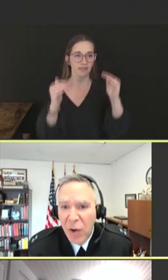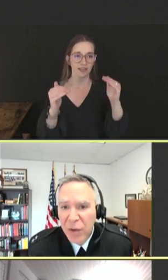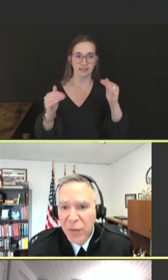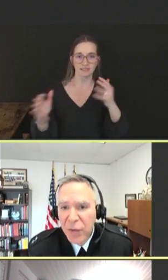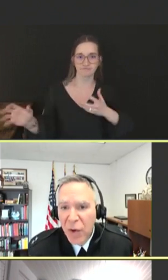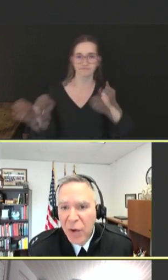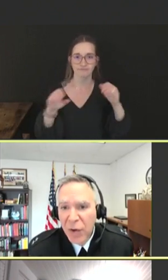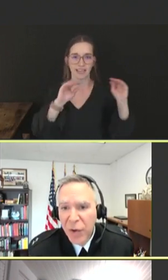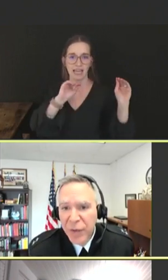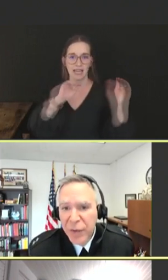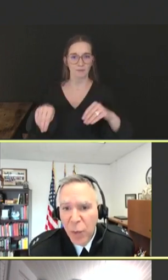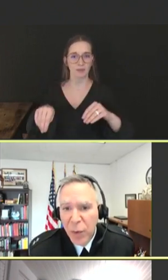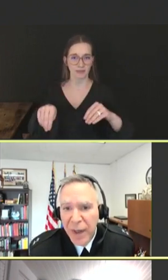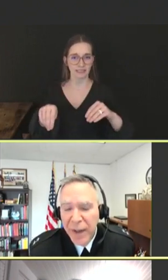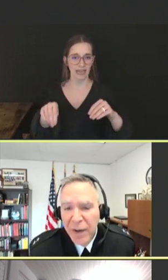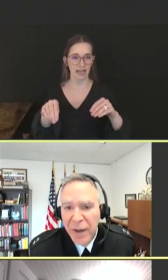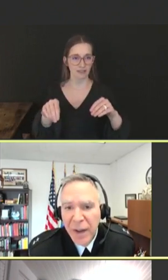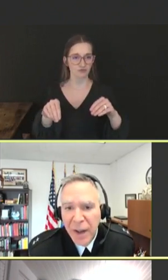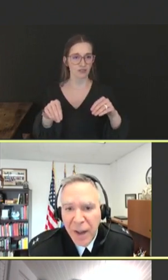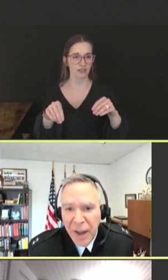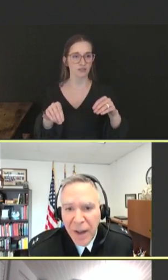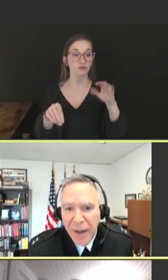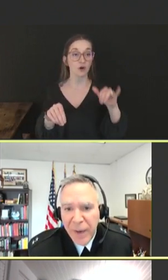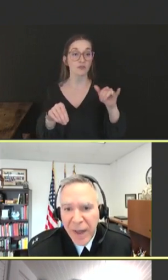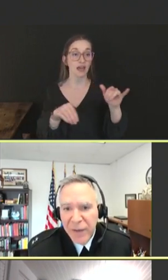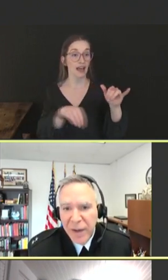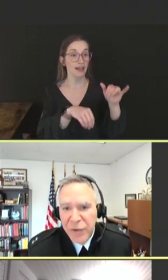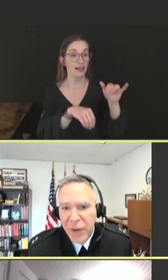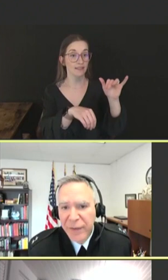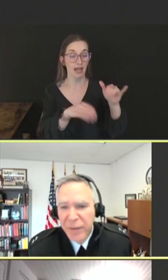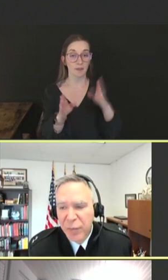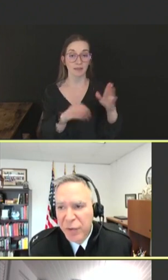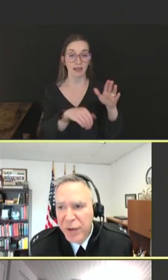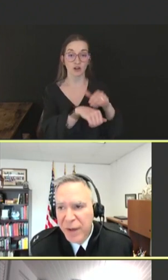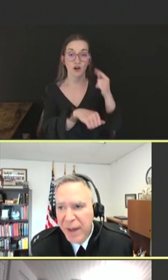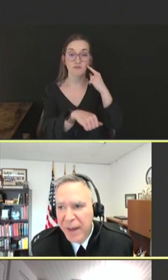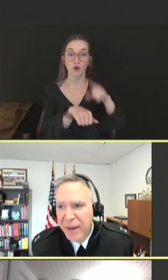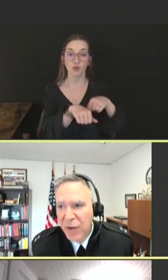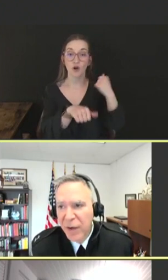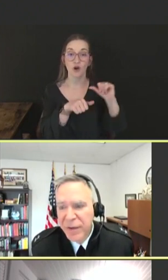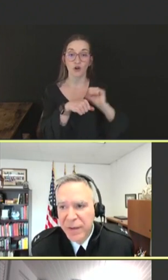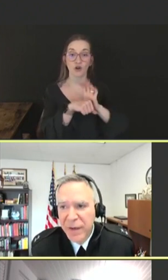it called for a Long-COVID coordinator, and we have a draft approach to that in the Office of